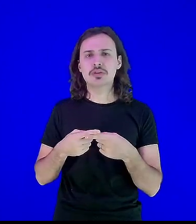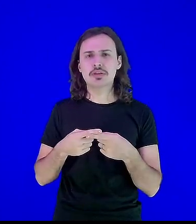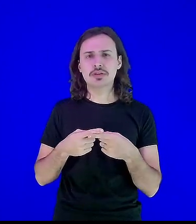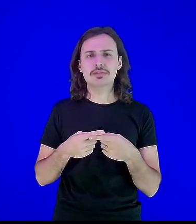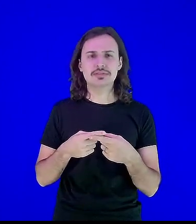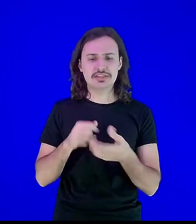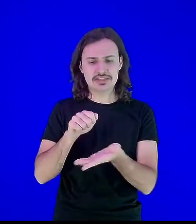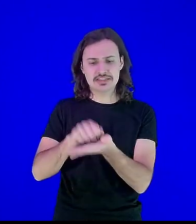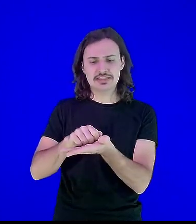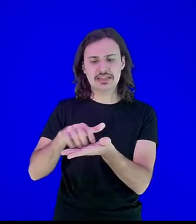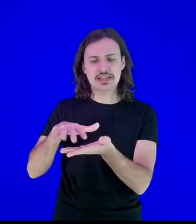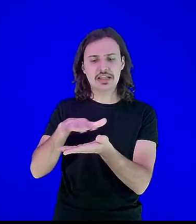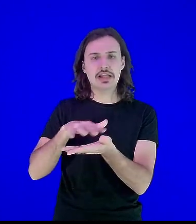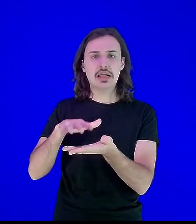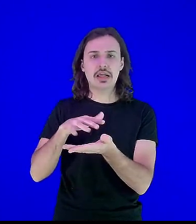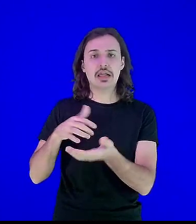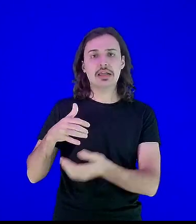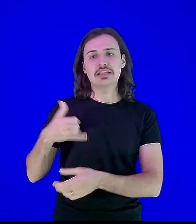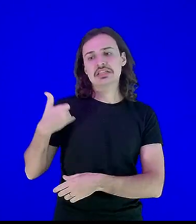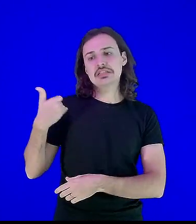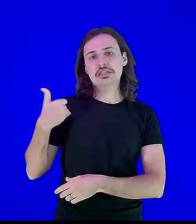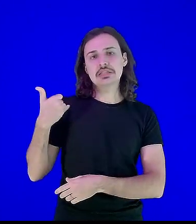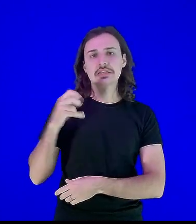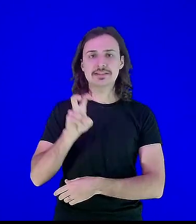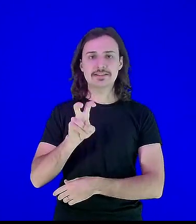but it doesn't have that many applications